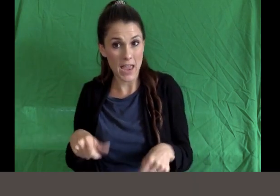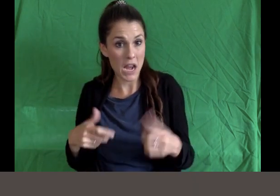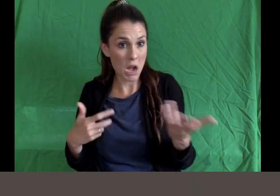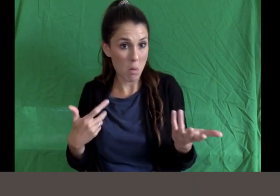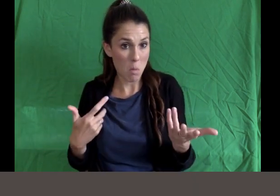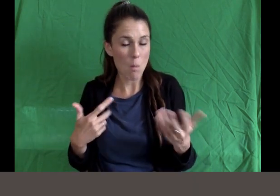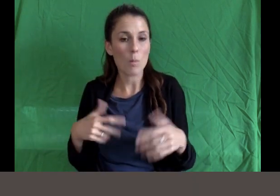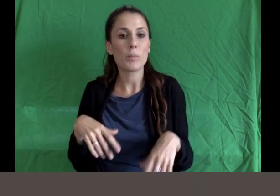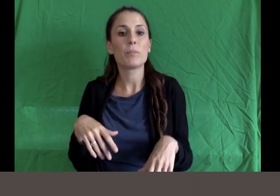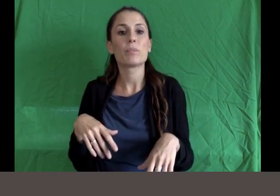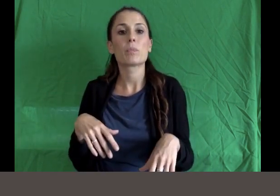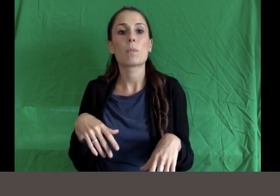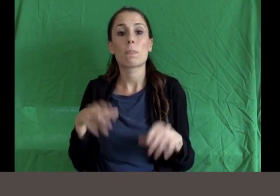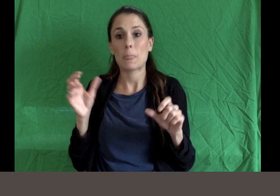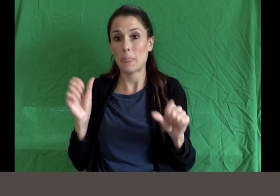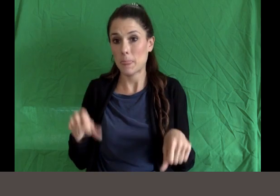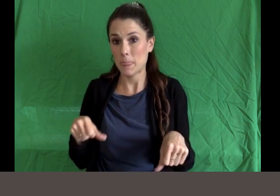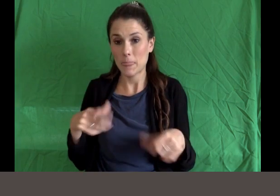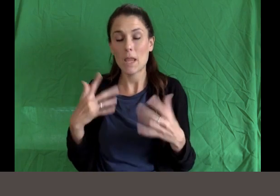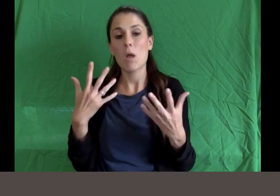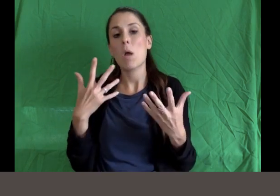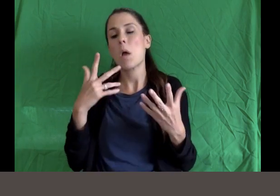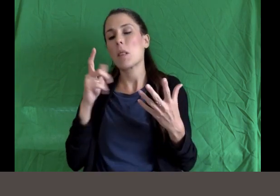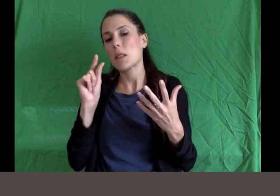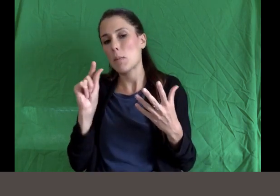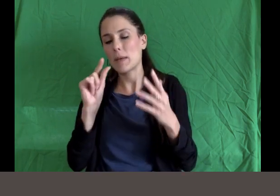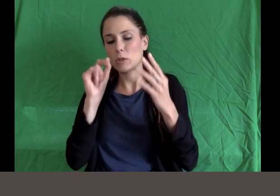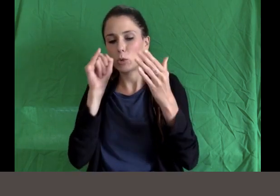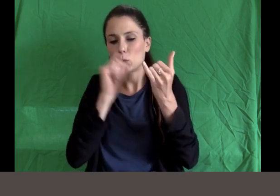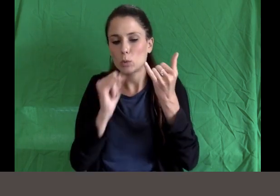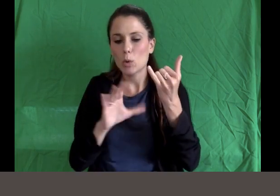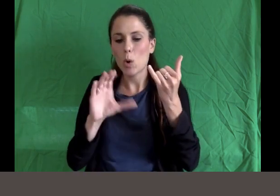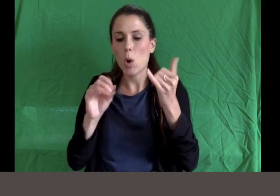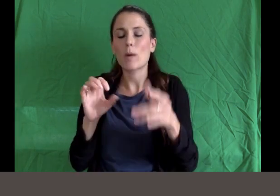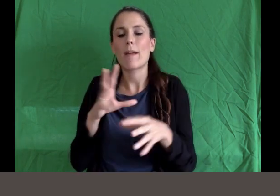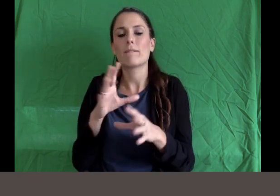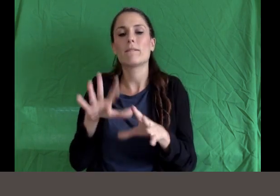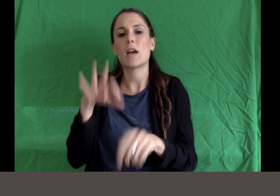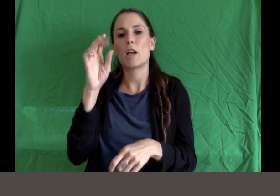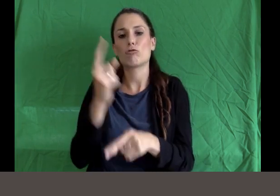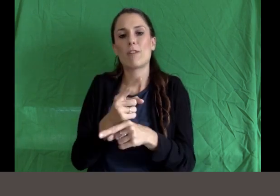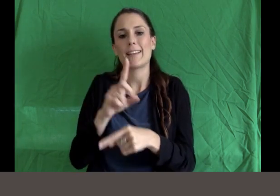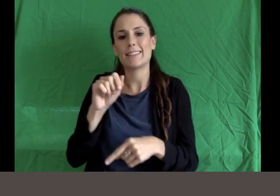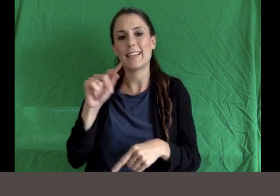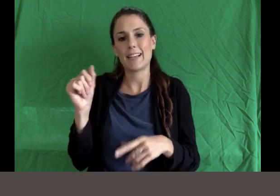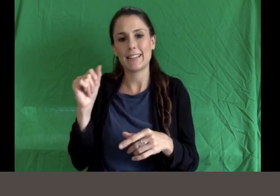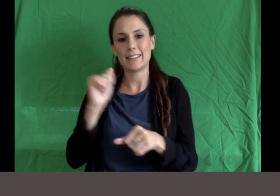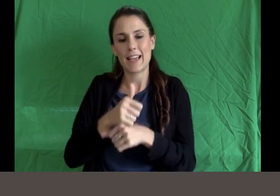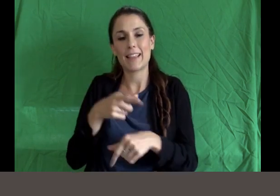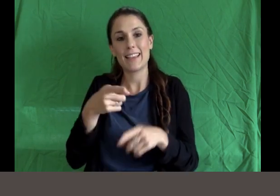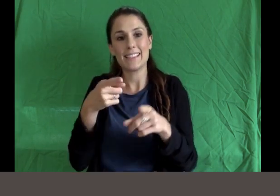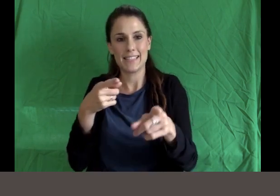recreation of Edward Tufte's new york city's weather in 2003 completely done in Matplotlib